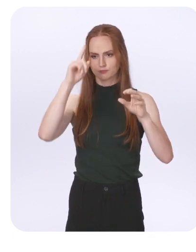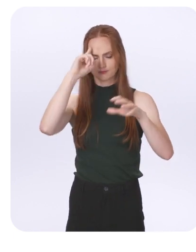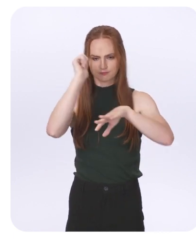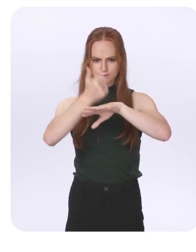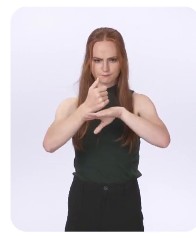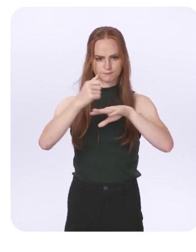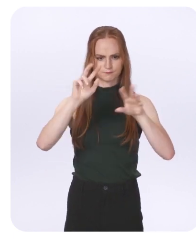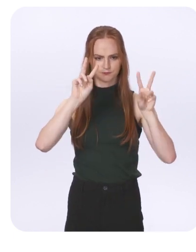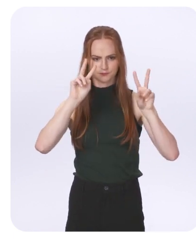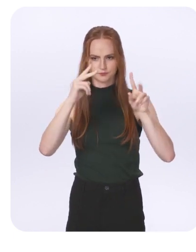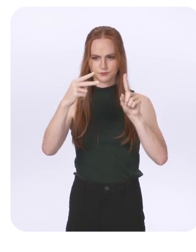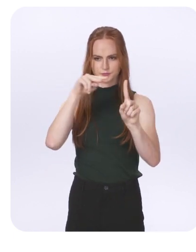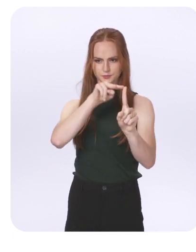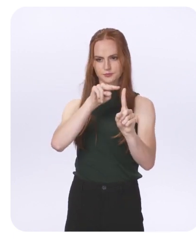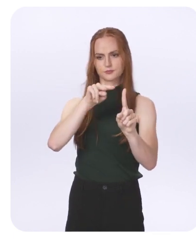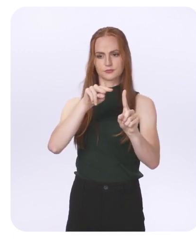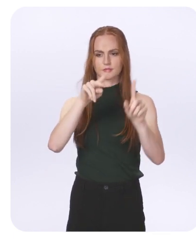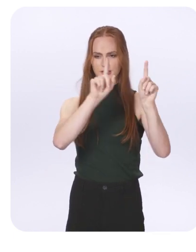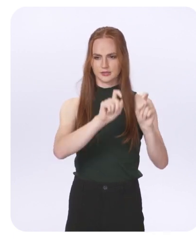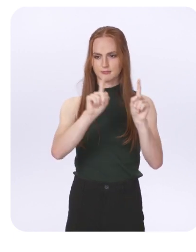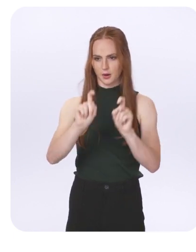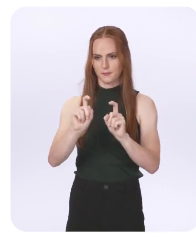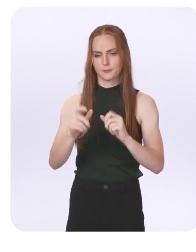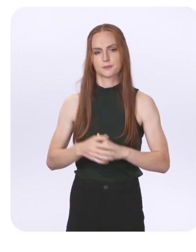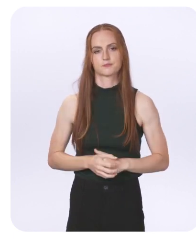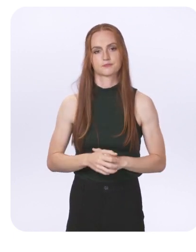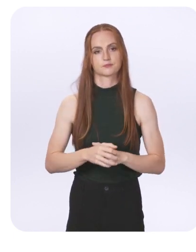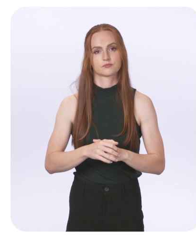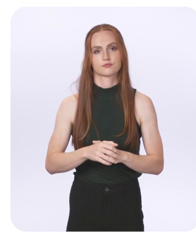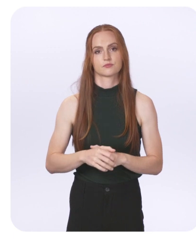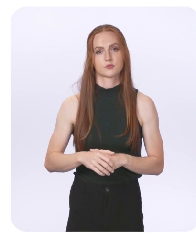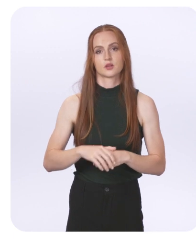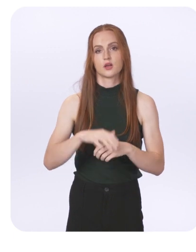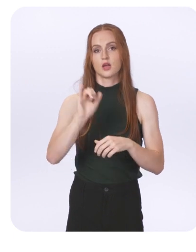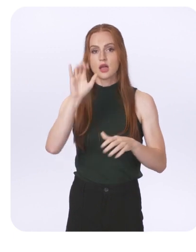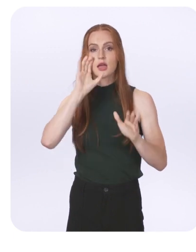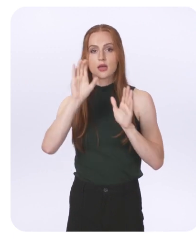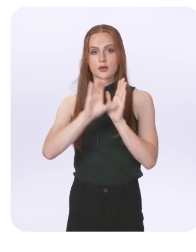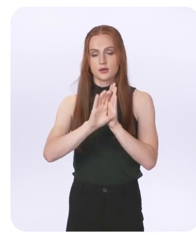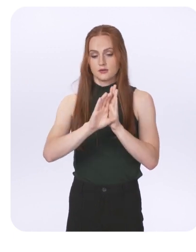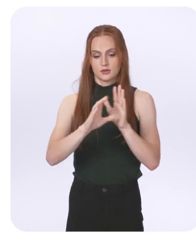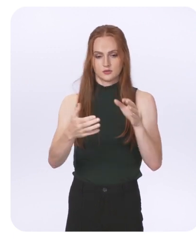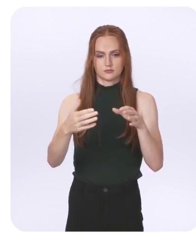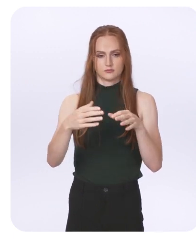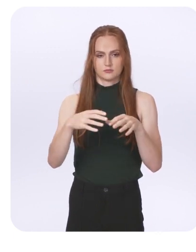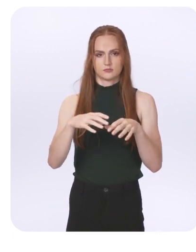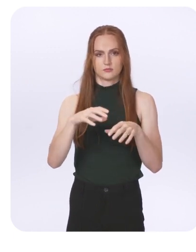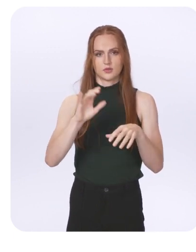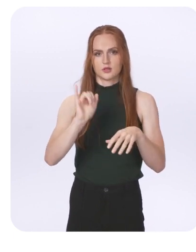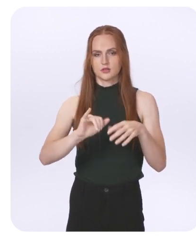An image that resonated with users 2 years ago might not actually be still relevant to today’s audience.